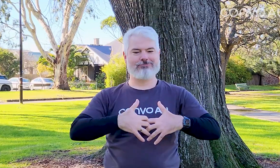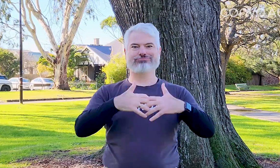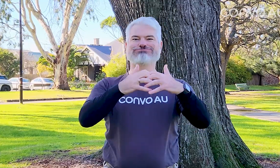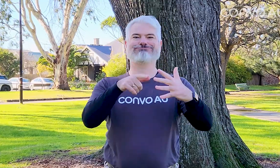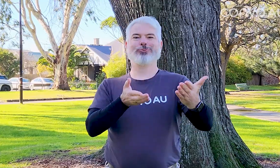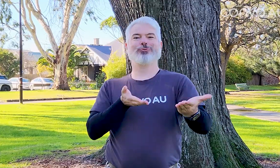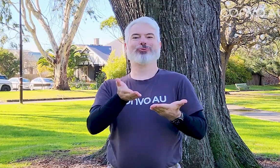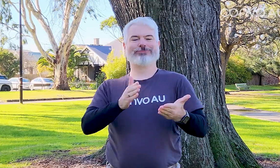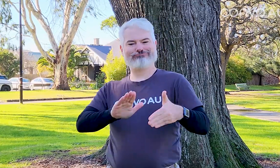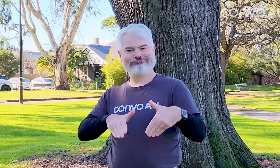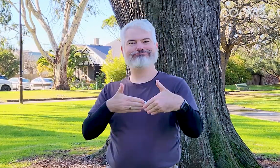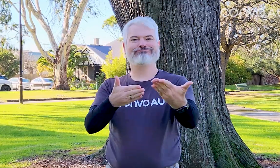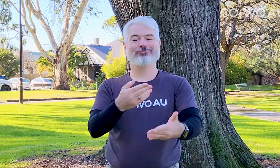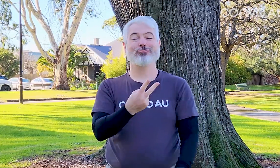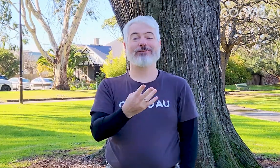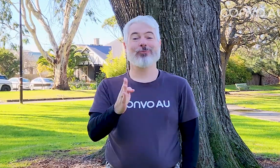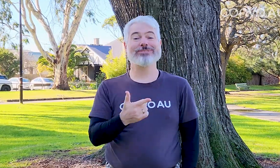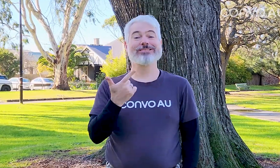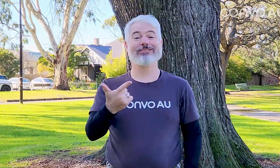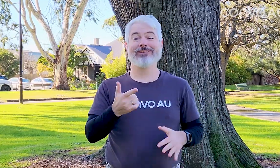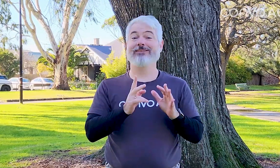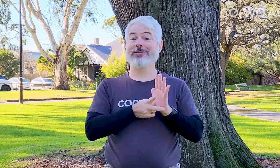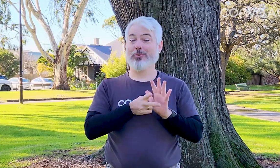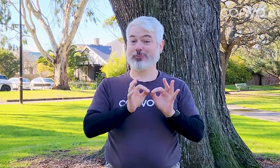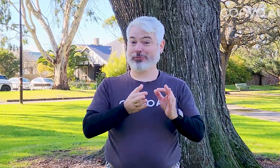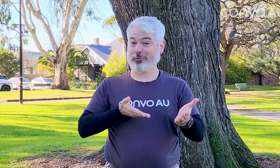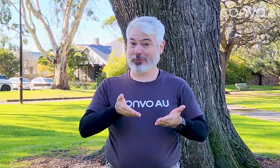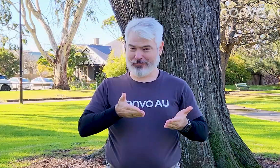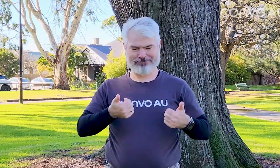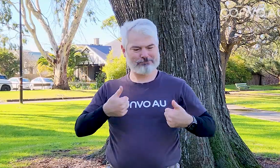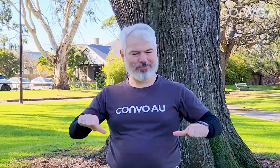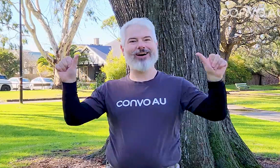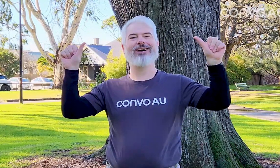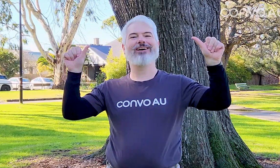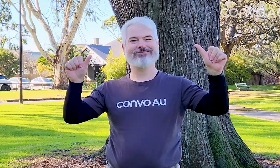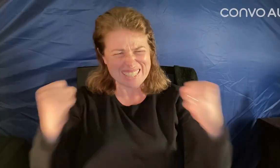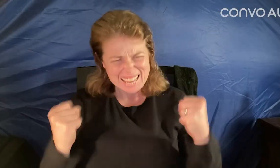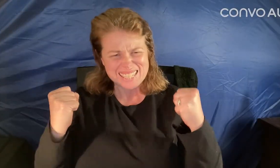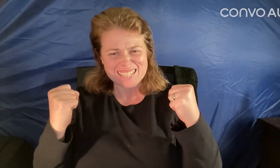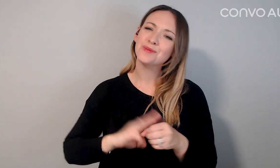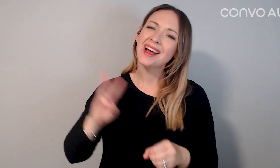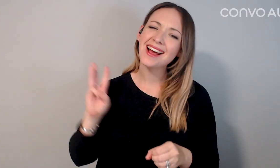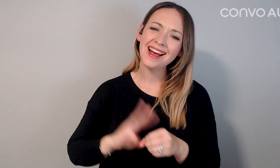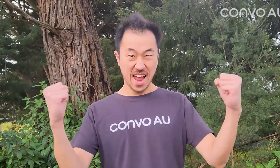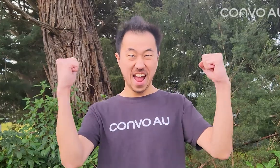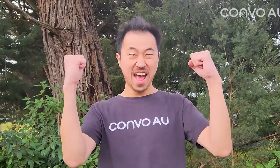ensuring an effective and efficient 24/7 service for you. Yes! Wow! Yah!